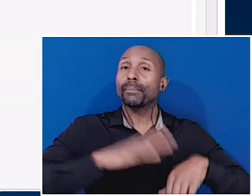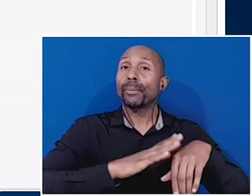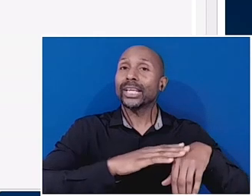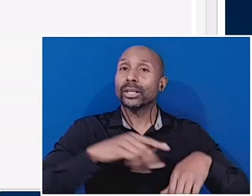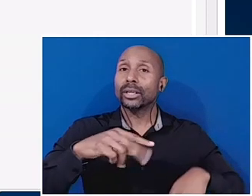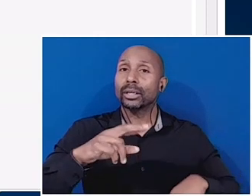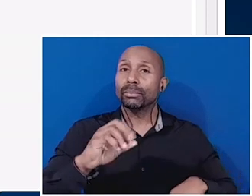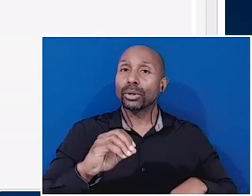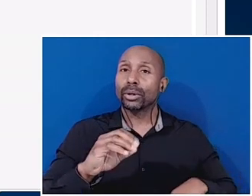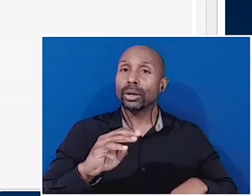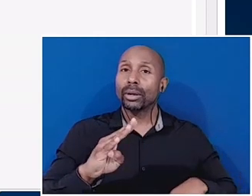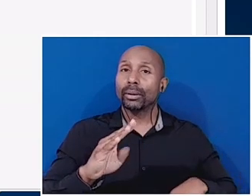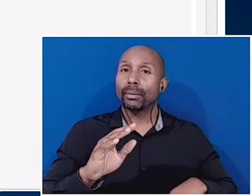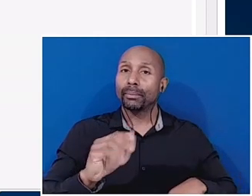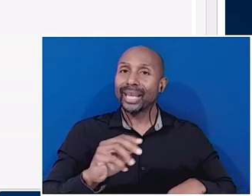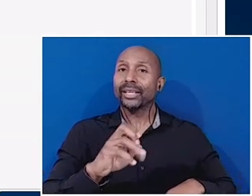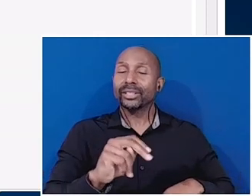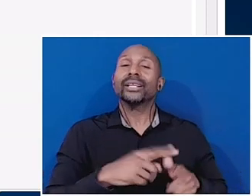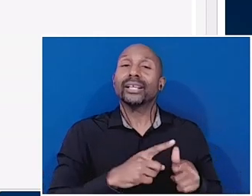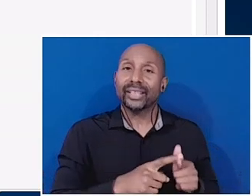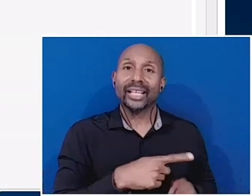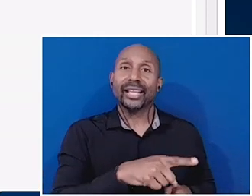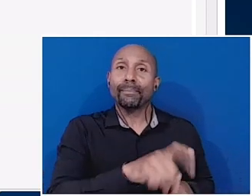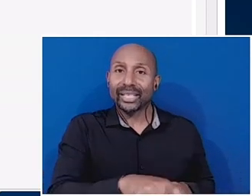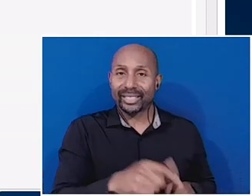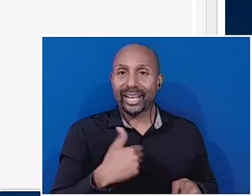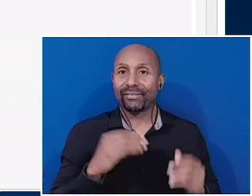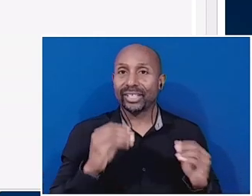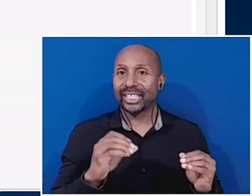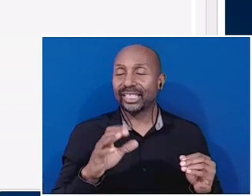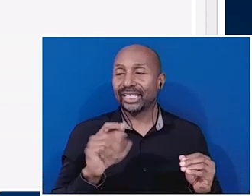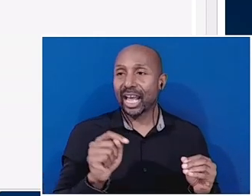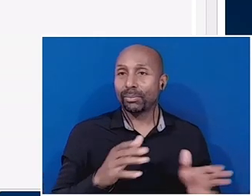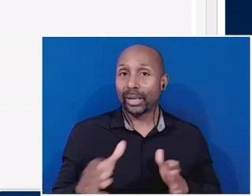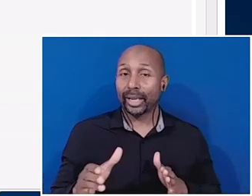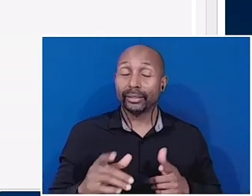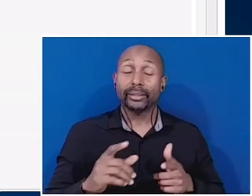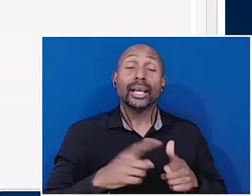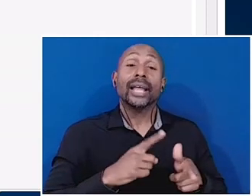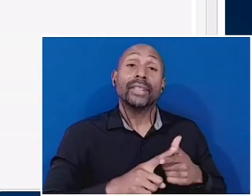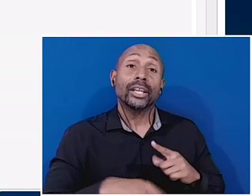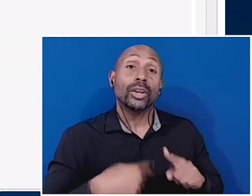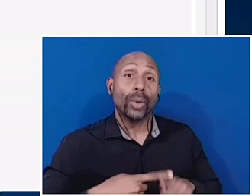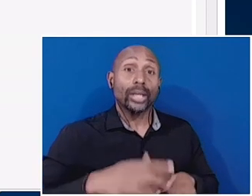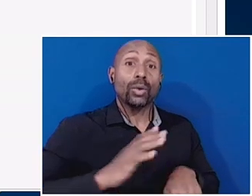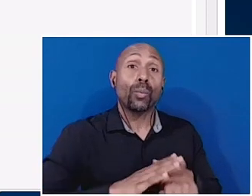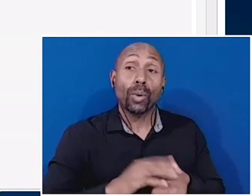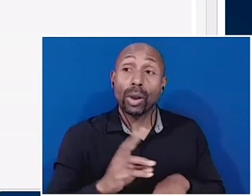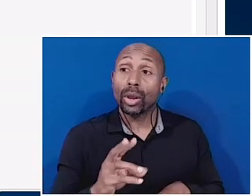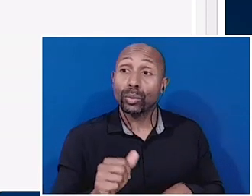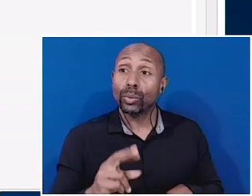That when an institution is on warning, we are required to determine whether a teach out is required. And at any time where